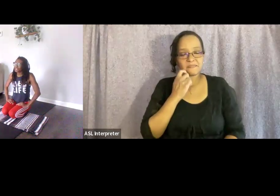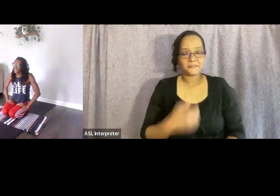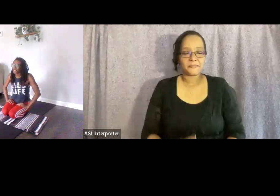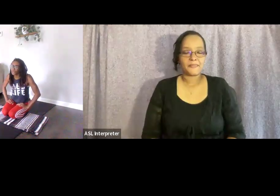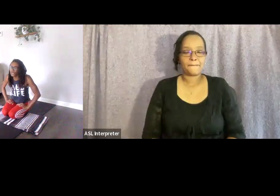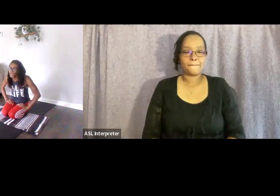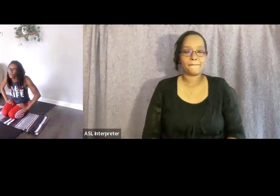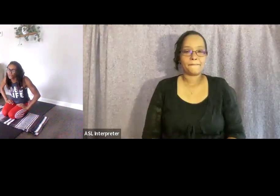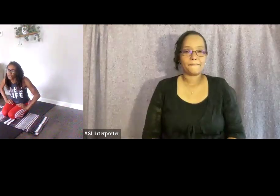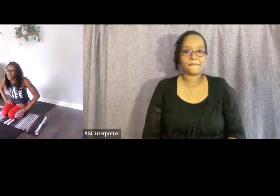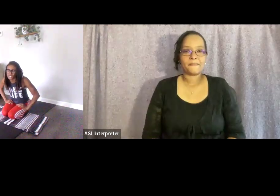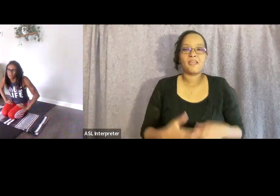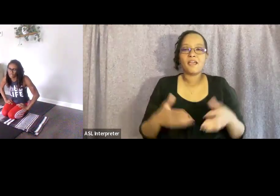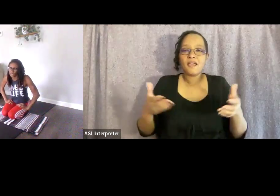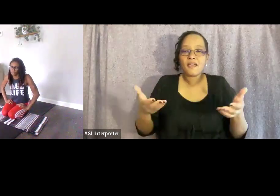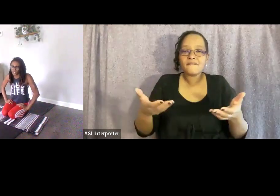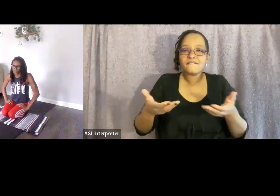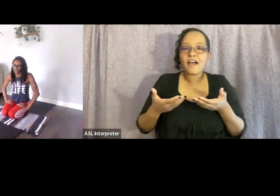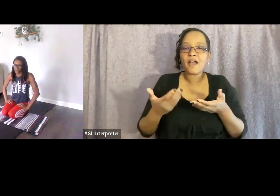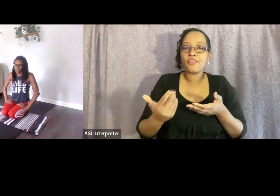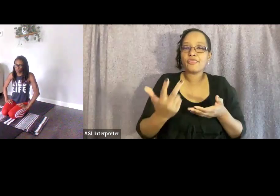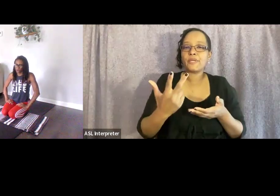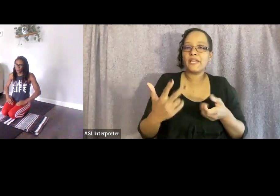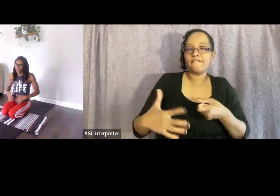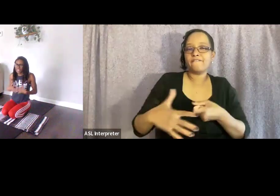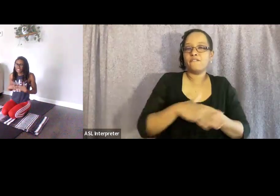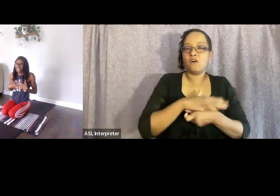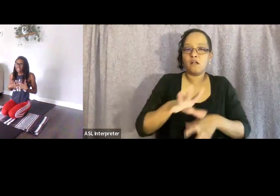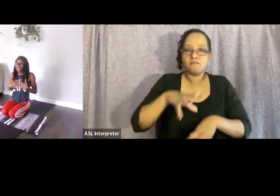And then I invite you to take three full, expansive breaths, wherever you are inhaling,